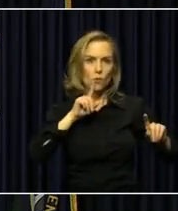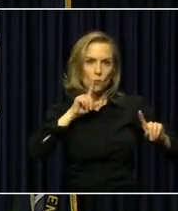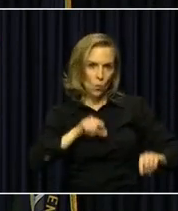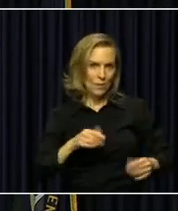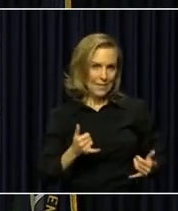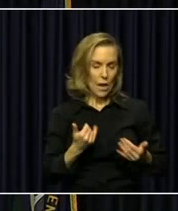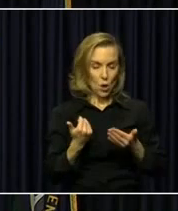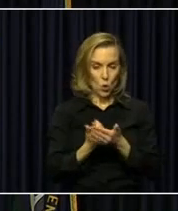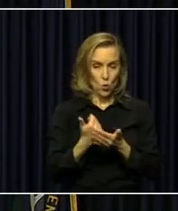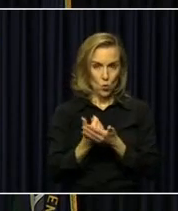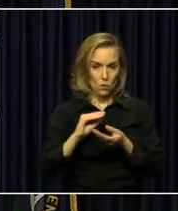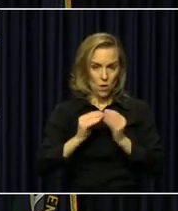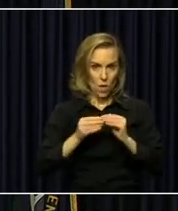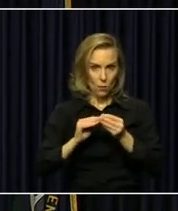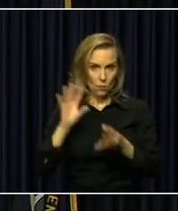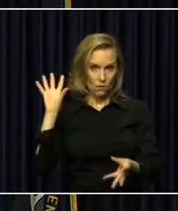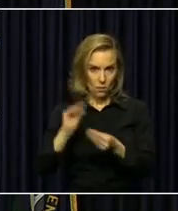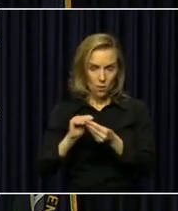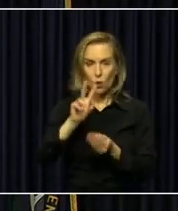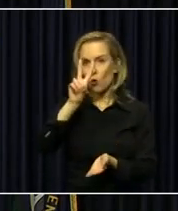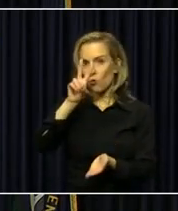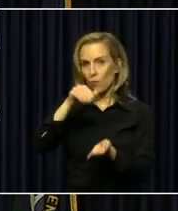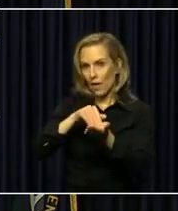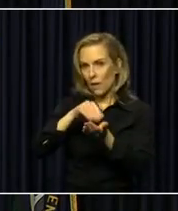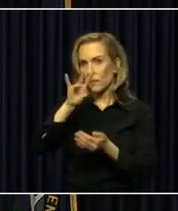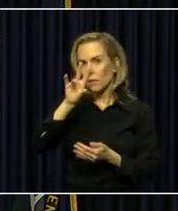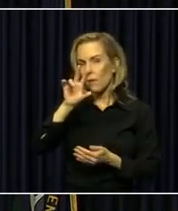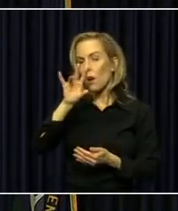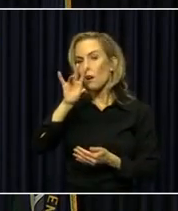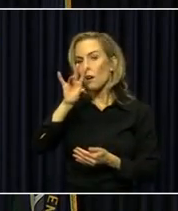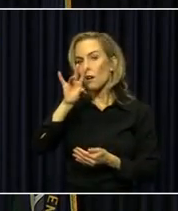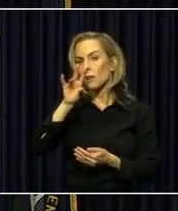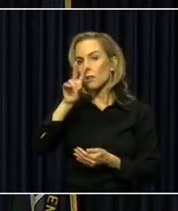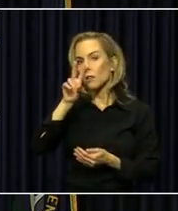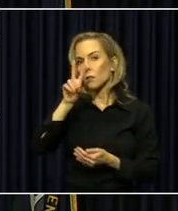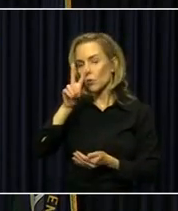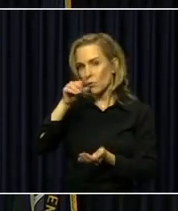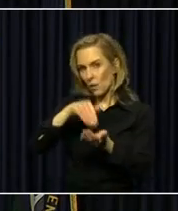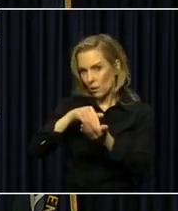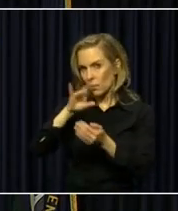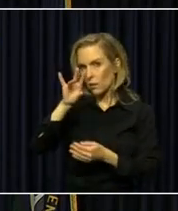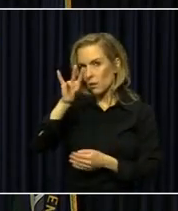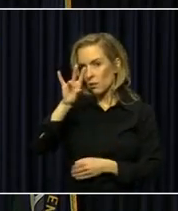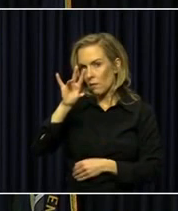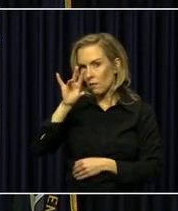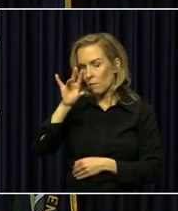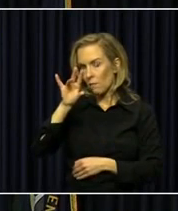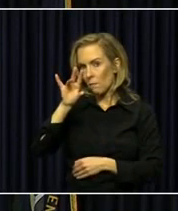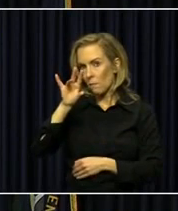I BELIEVE THAT'S DOWN FROM YESTERDAY. AND IF THAT'S TRUE, THAT IS REALLY GOOD NEWS.